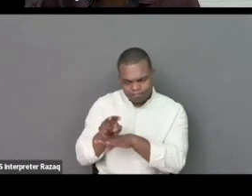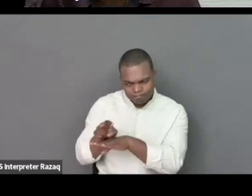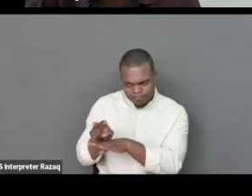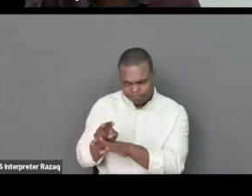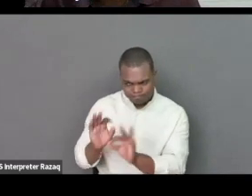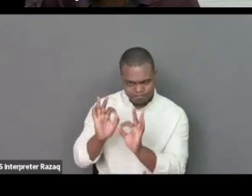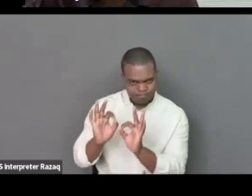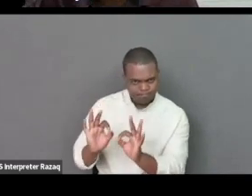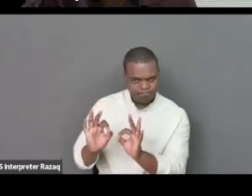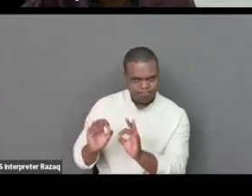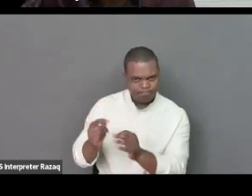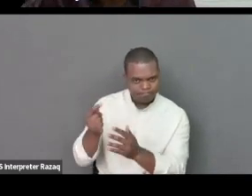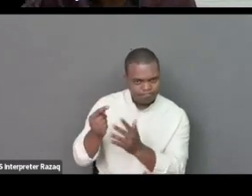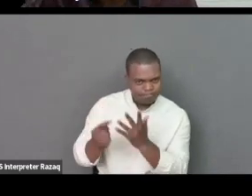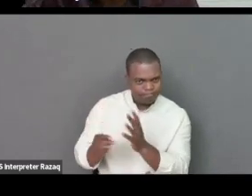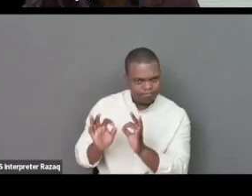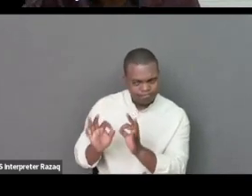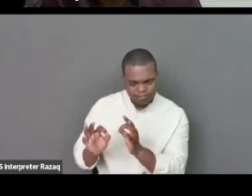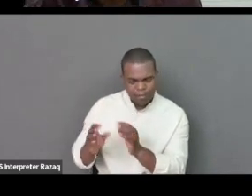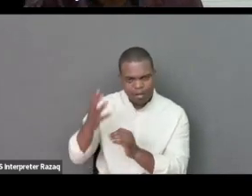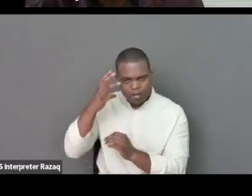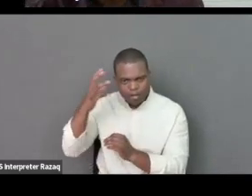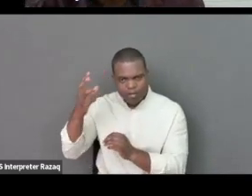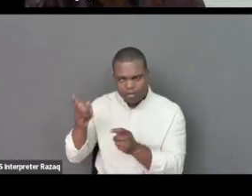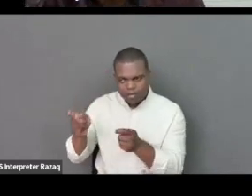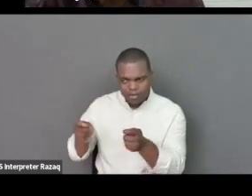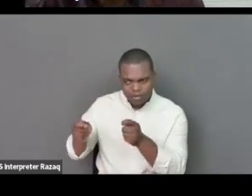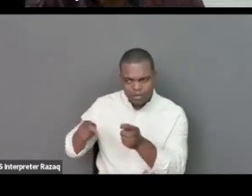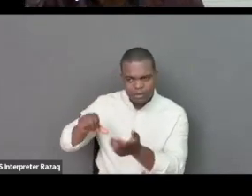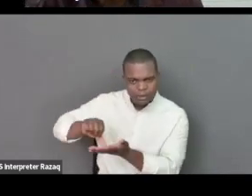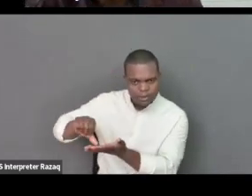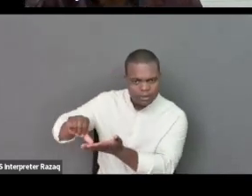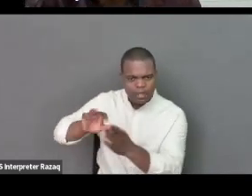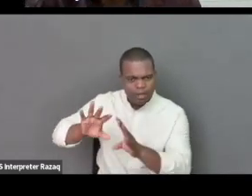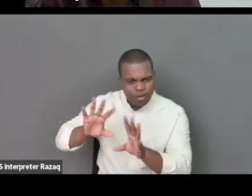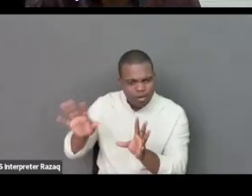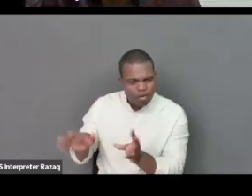municipalities, they have to publish an accessibility statement to their